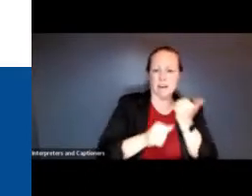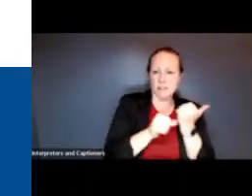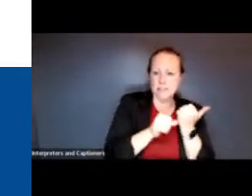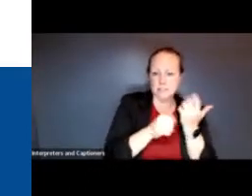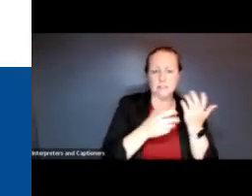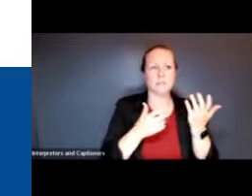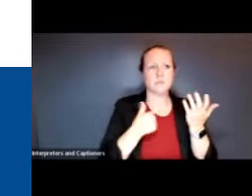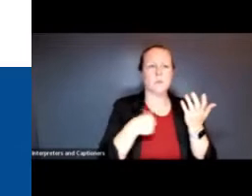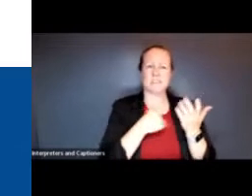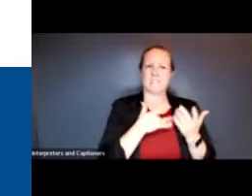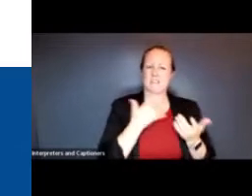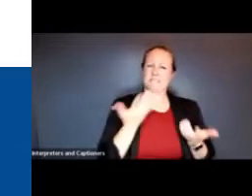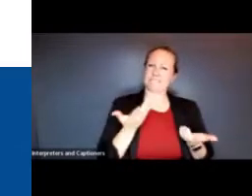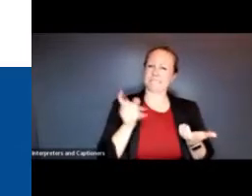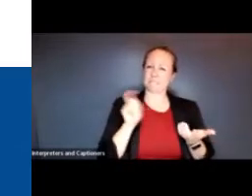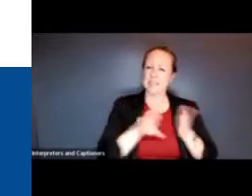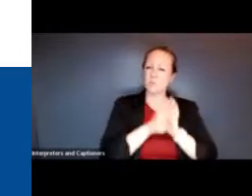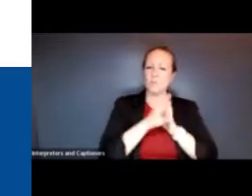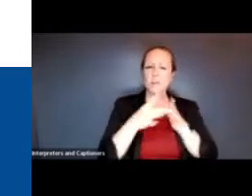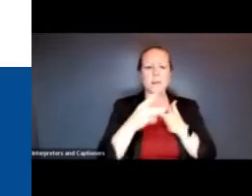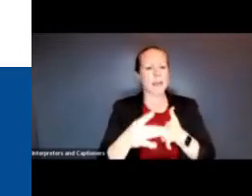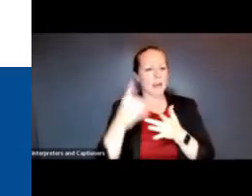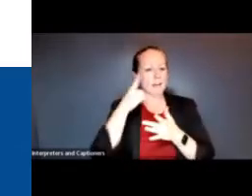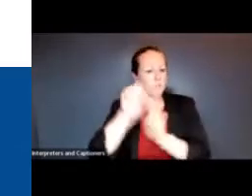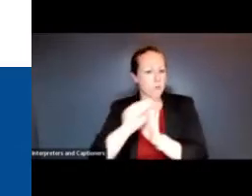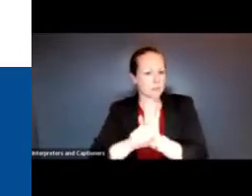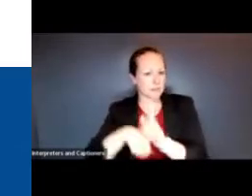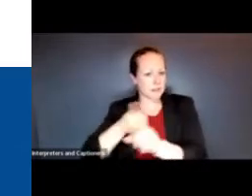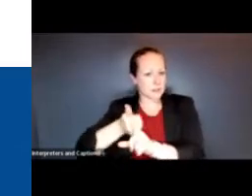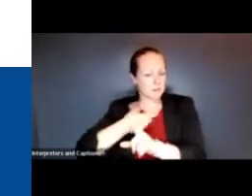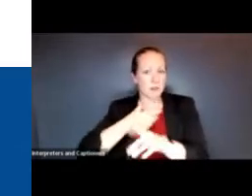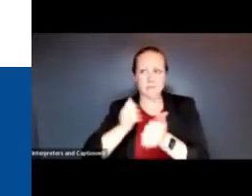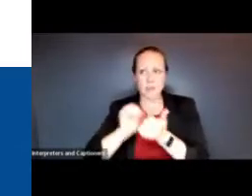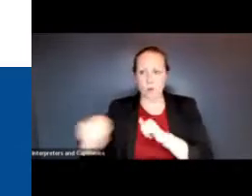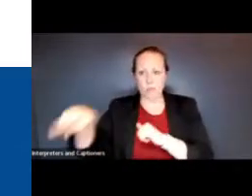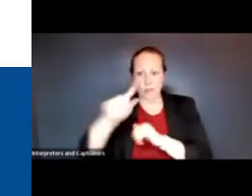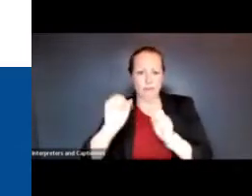to develop a guidance for states as to how to effectively support these individuals. The guide is